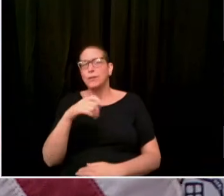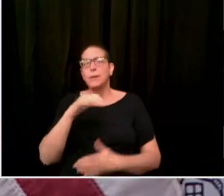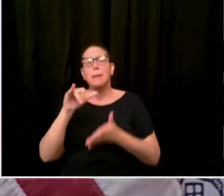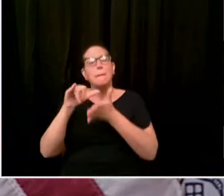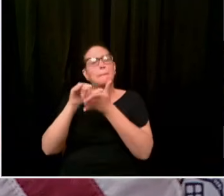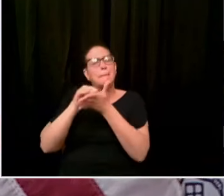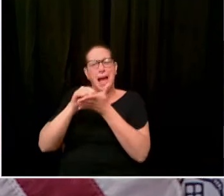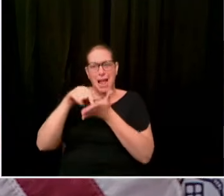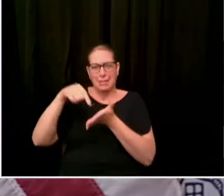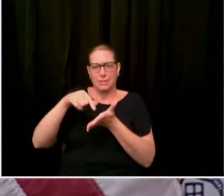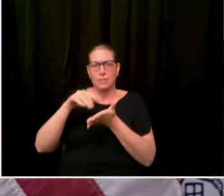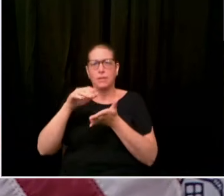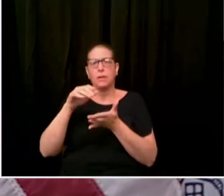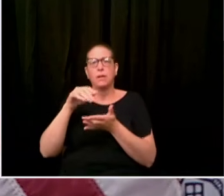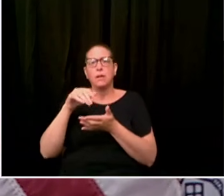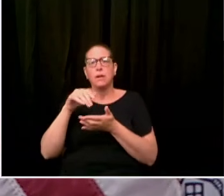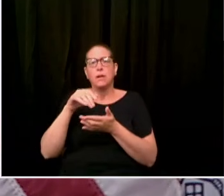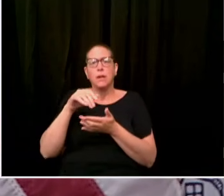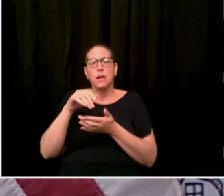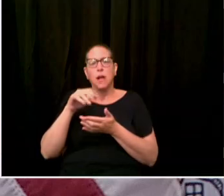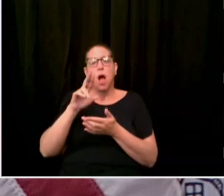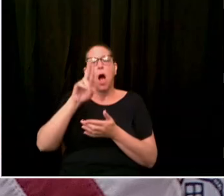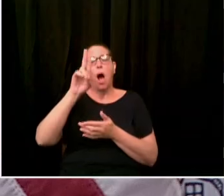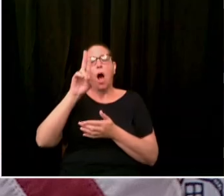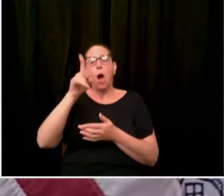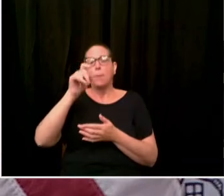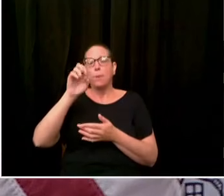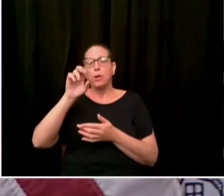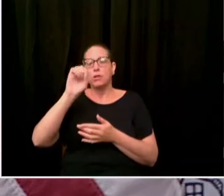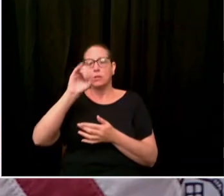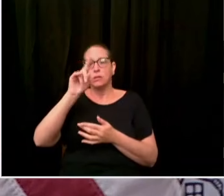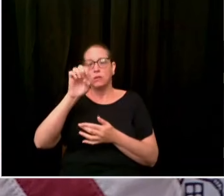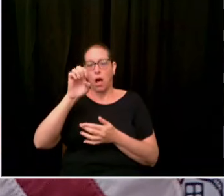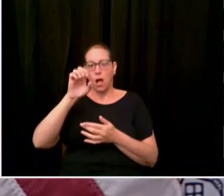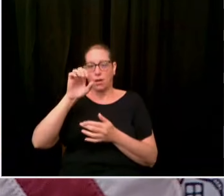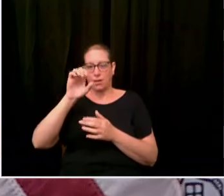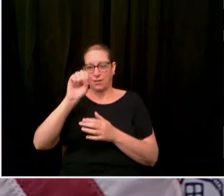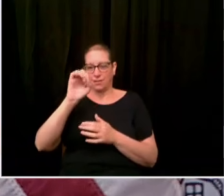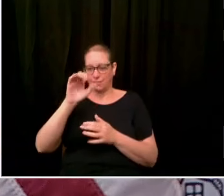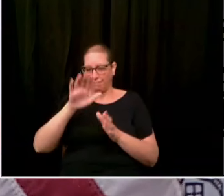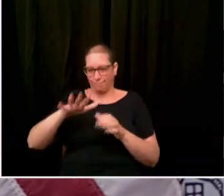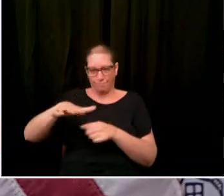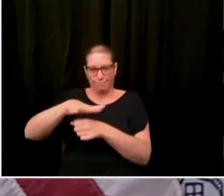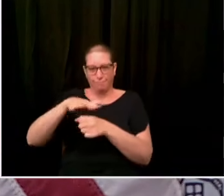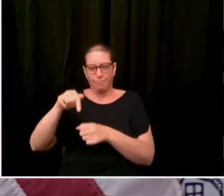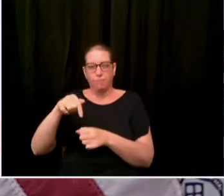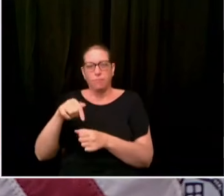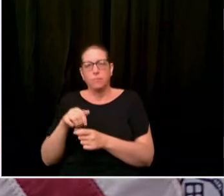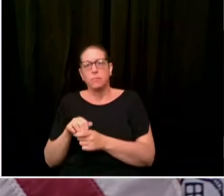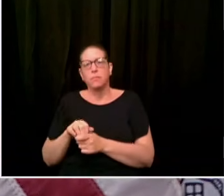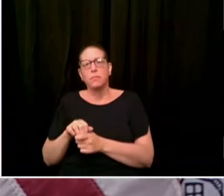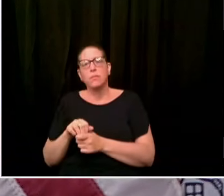TODAY ON THE UPPER EAST SIDE IT WAS MORE THAN JUST SEEING PEOPLE OUTSIDE OF BARS.